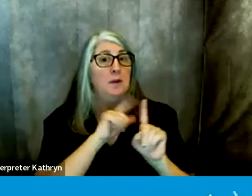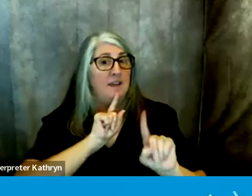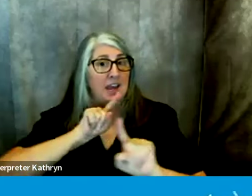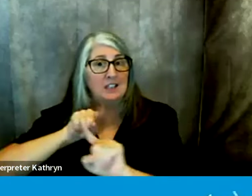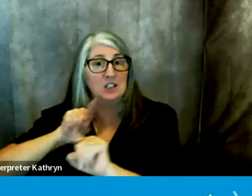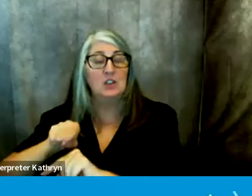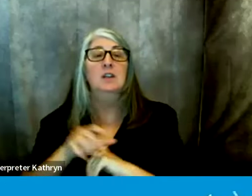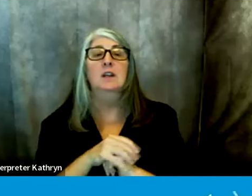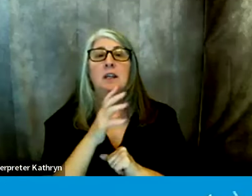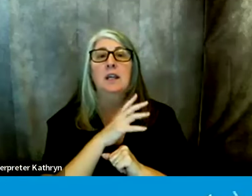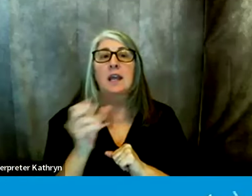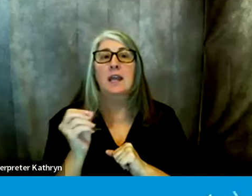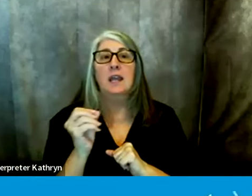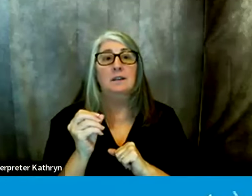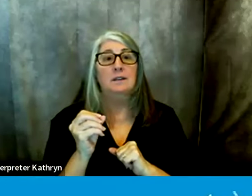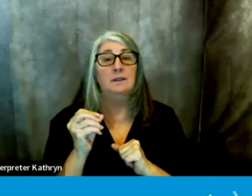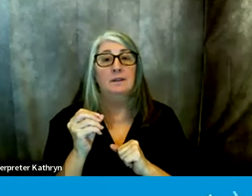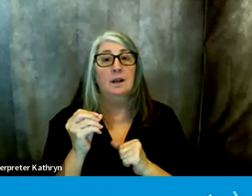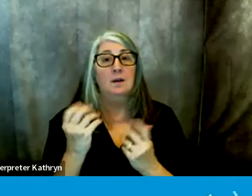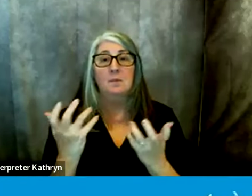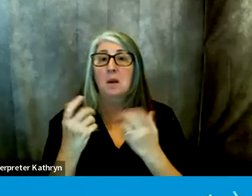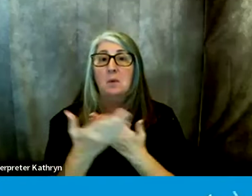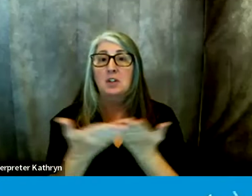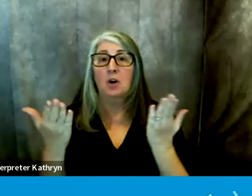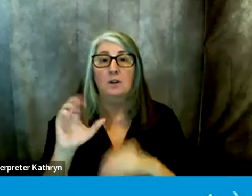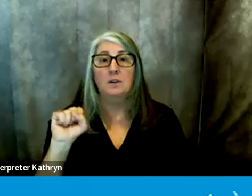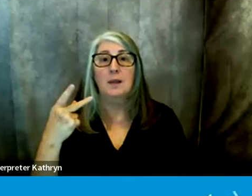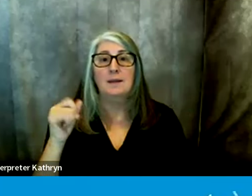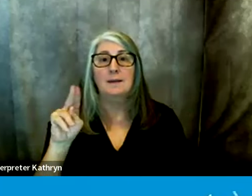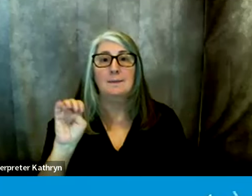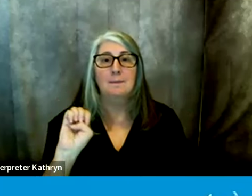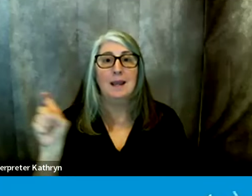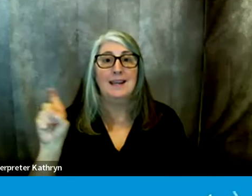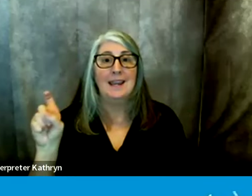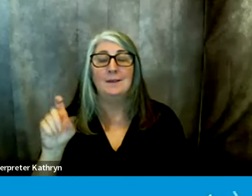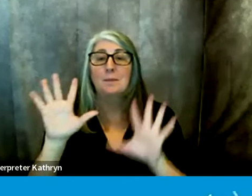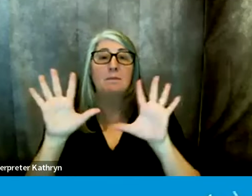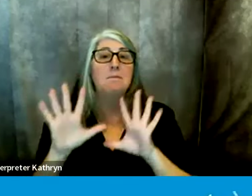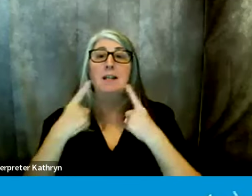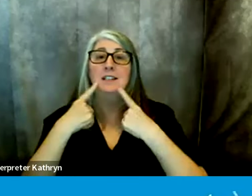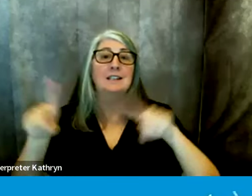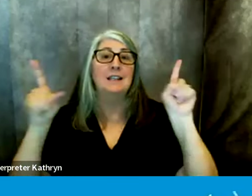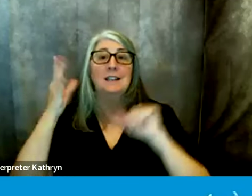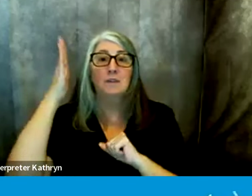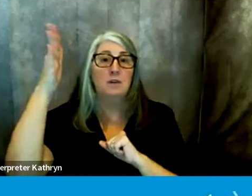And again, I wish you all at SpineX much success in the future because we're all counting on you.